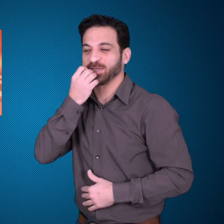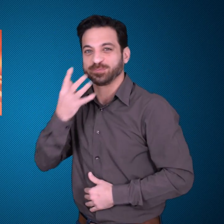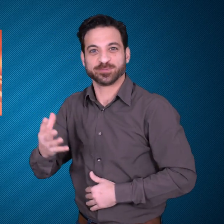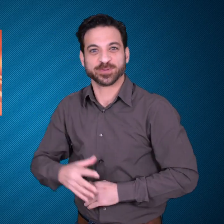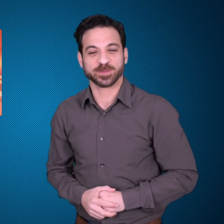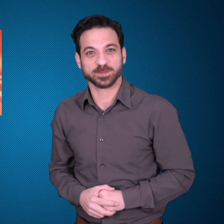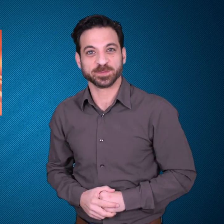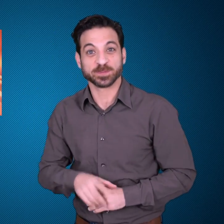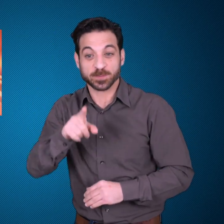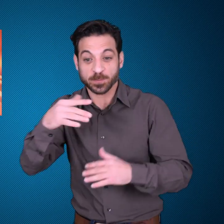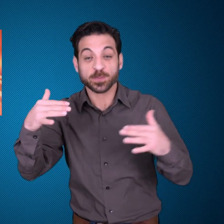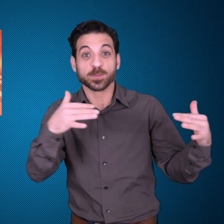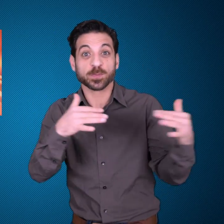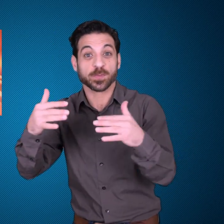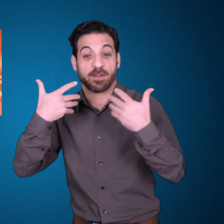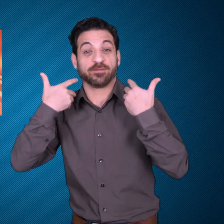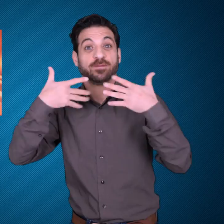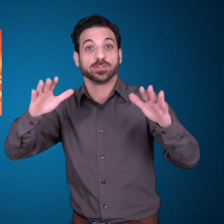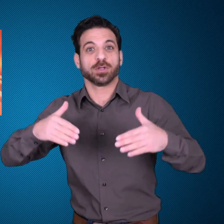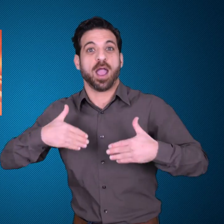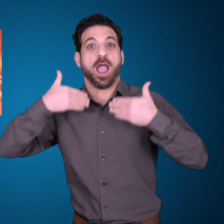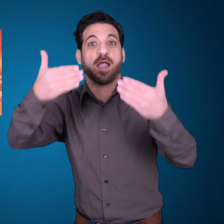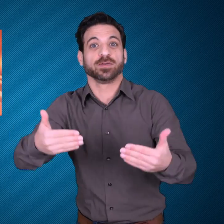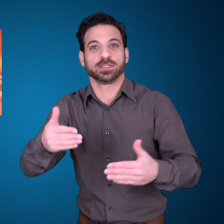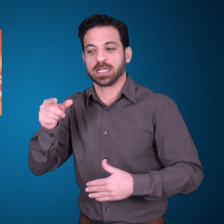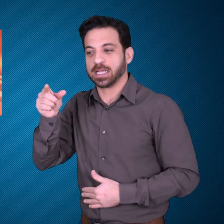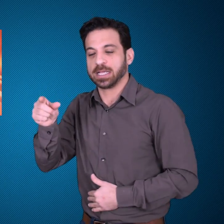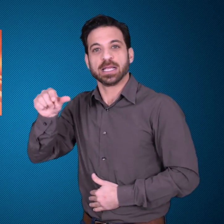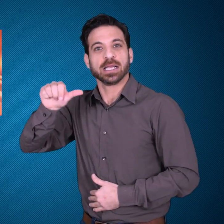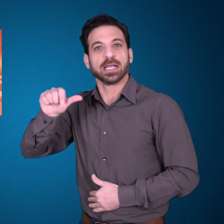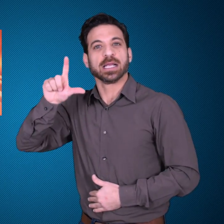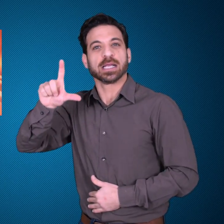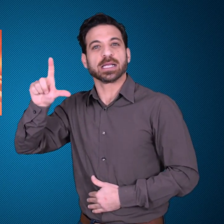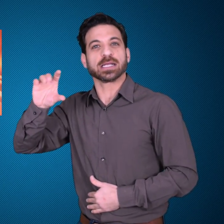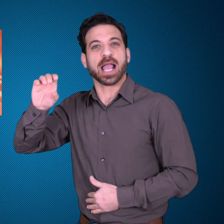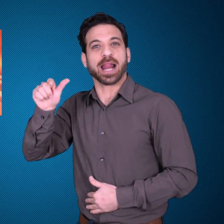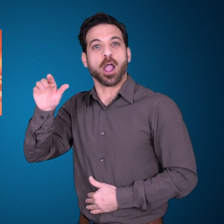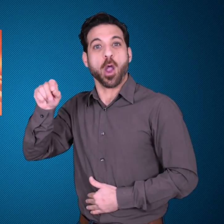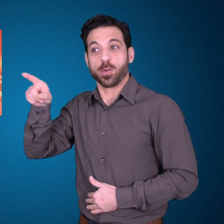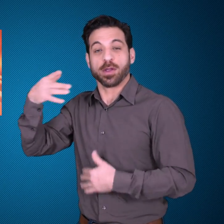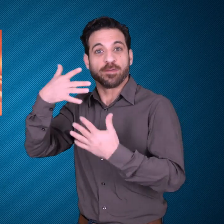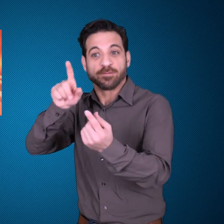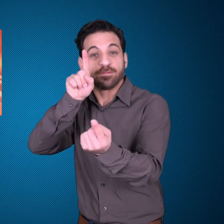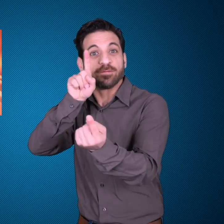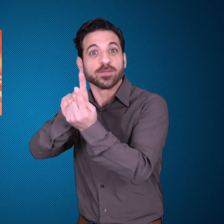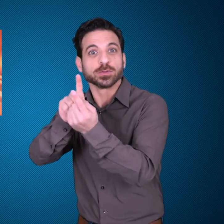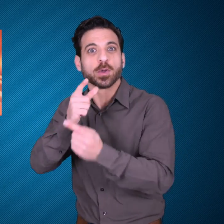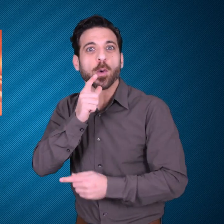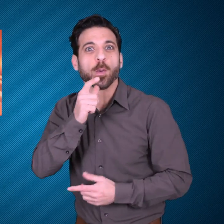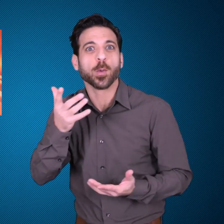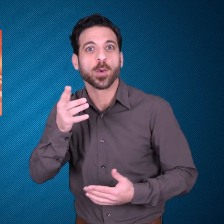Cesar. After the game, Gallego met Yerry